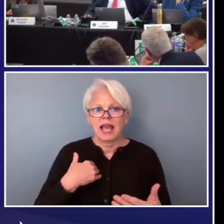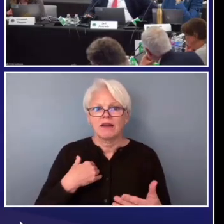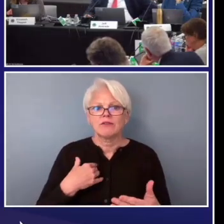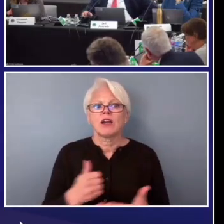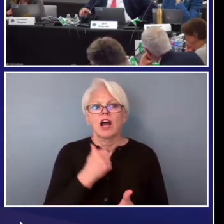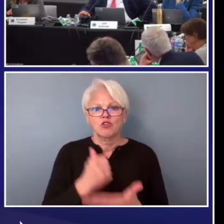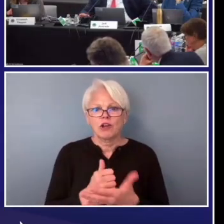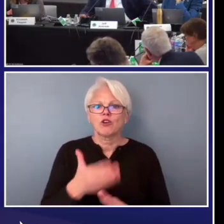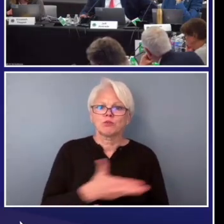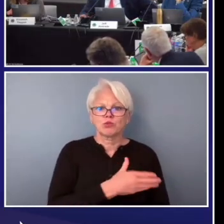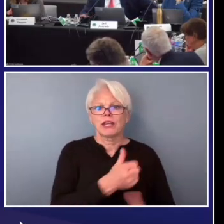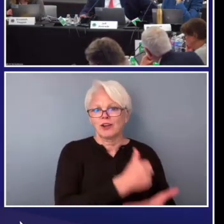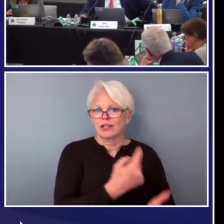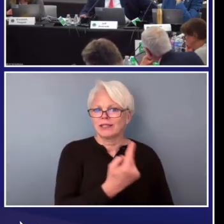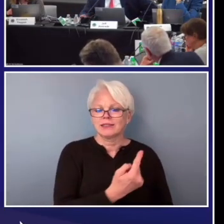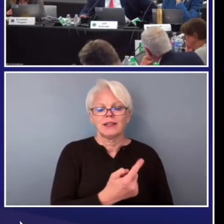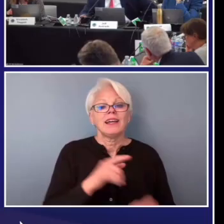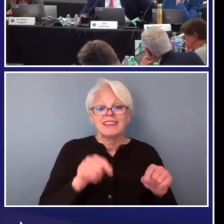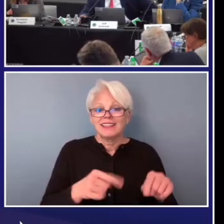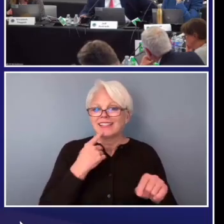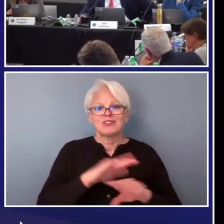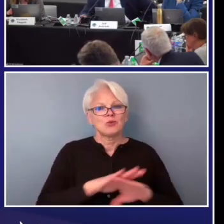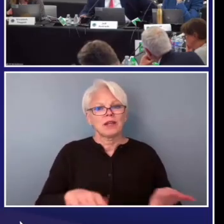This is saying that you don't have to have done that prior to submitting